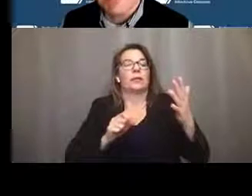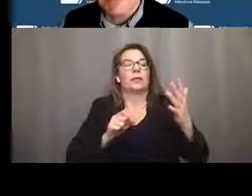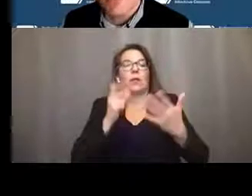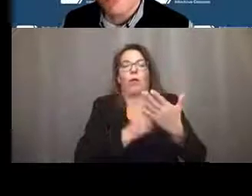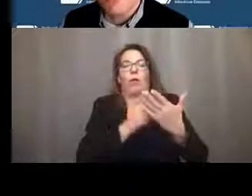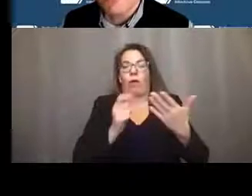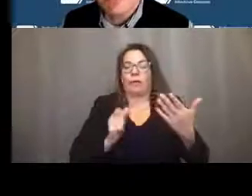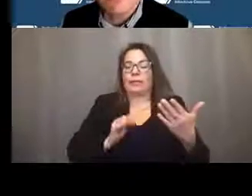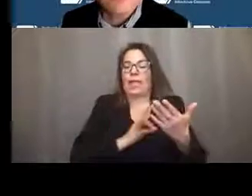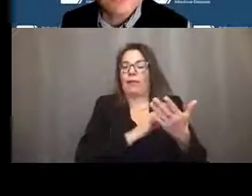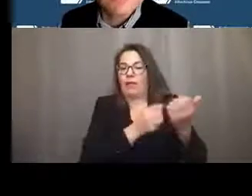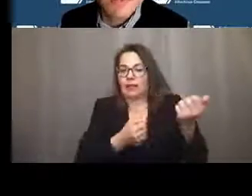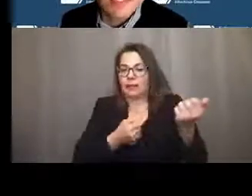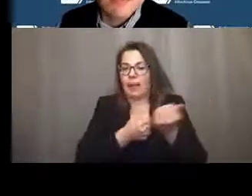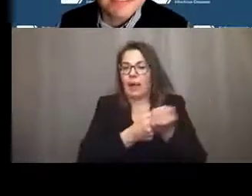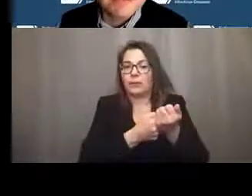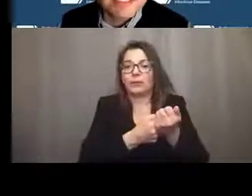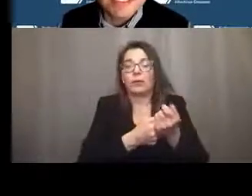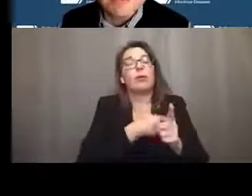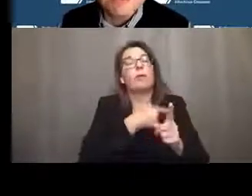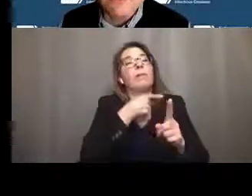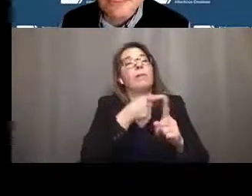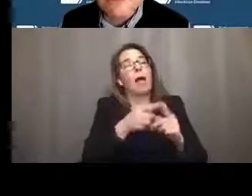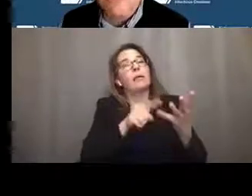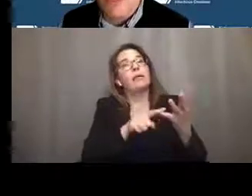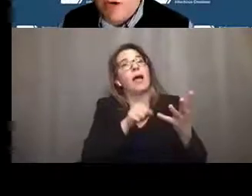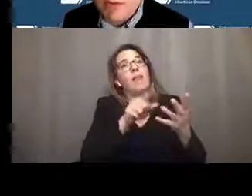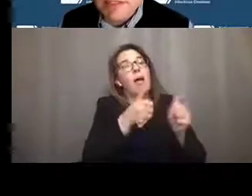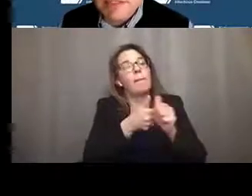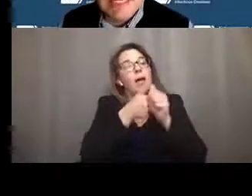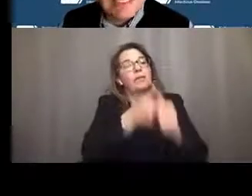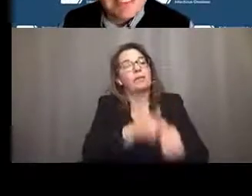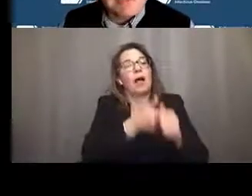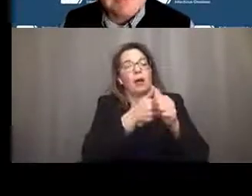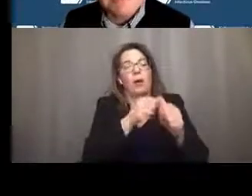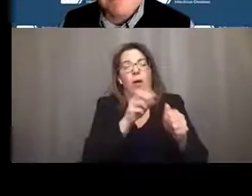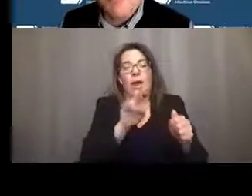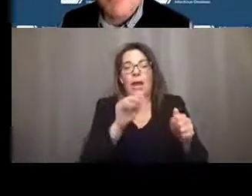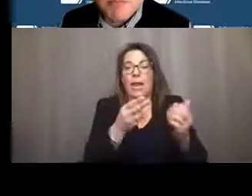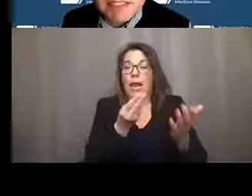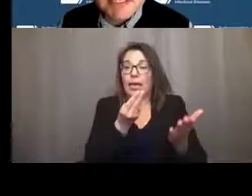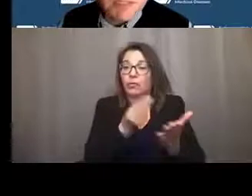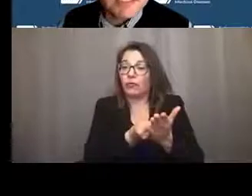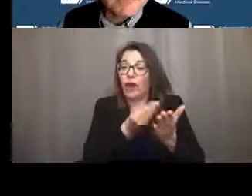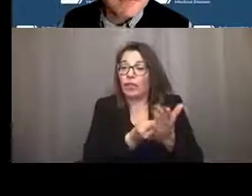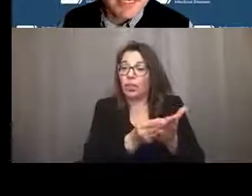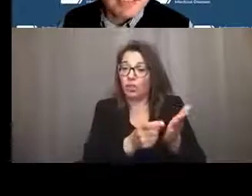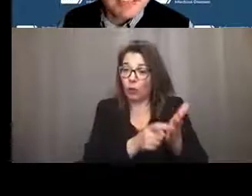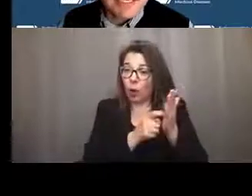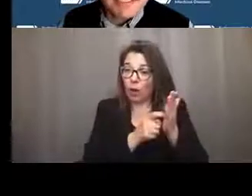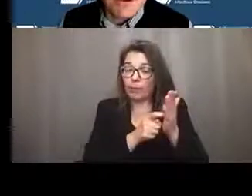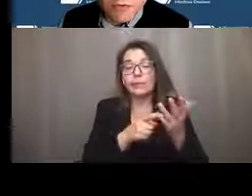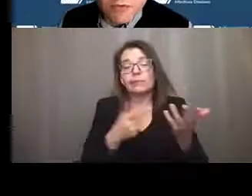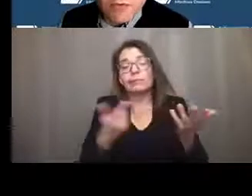and also make sure they're following the NIH funding requirements. I guess the biggest piece of advice I can offer you